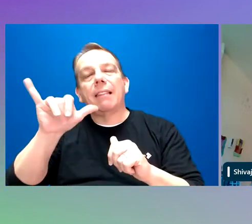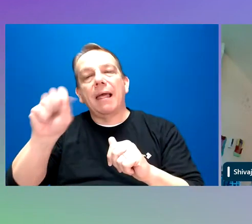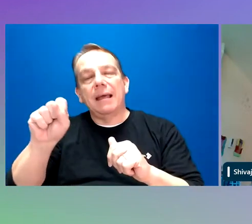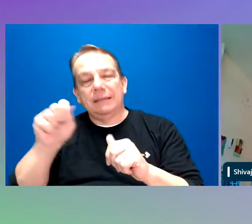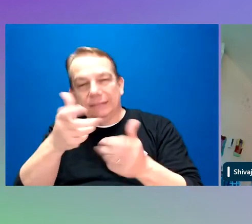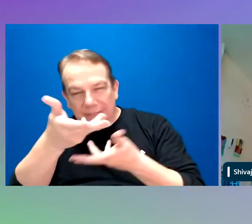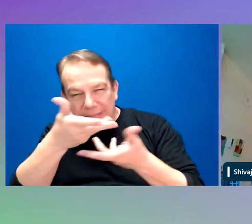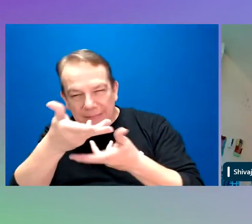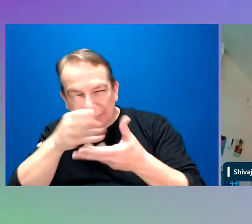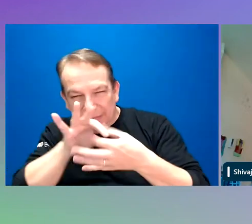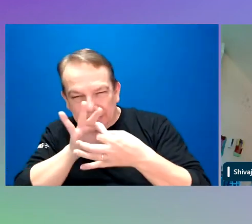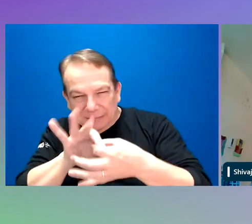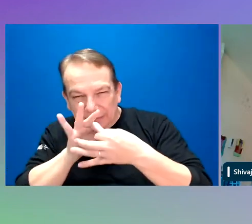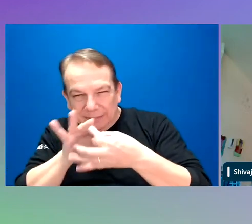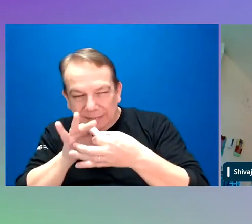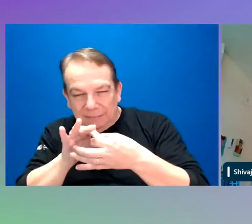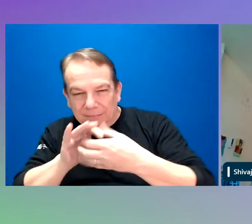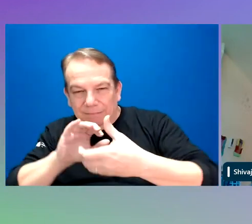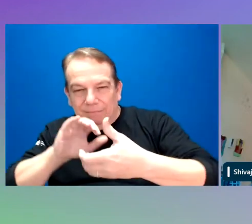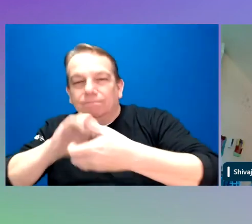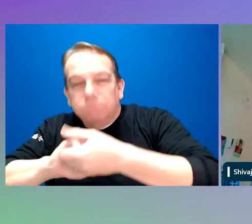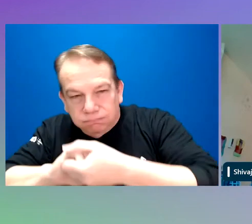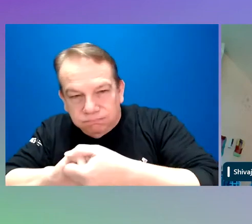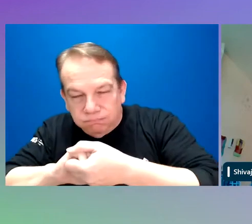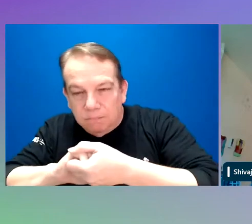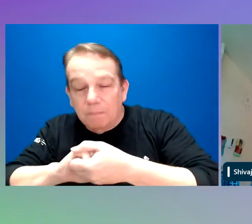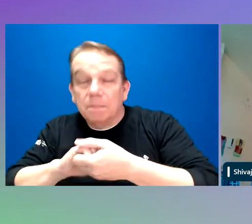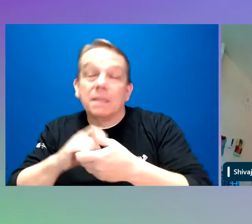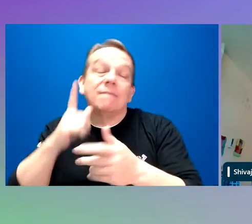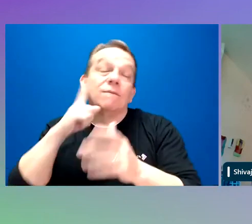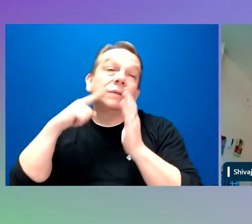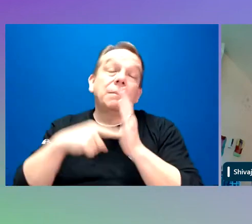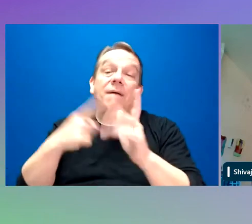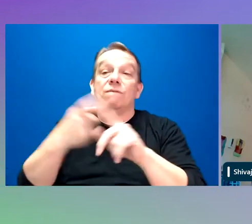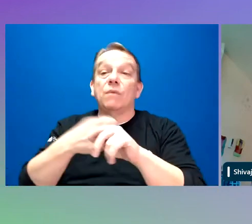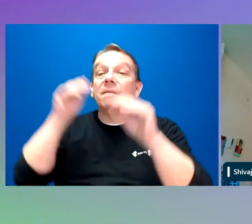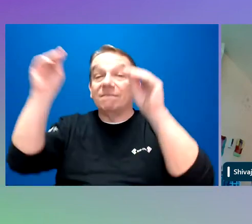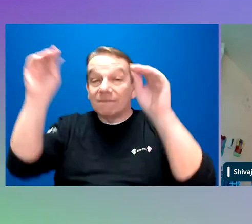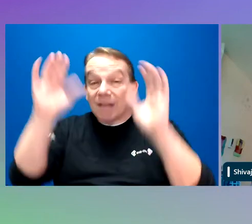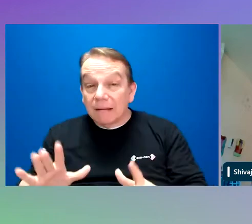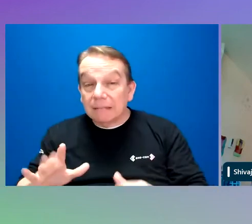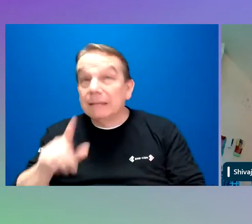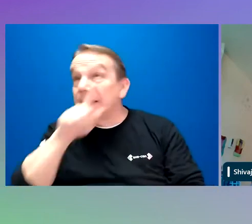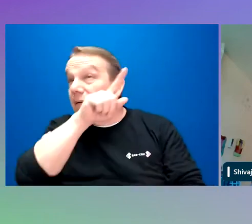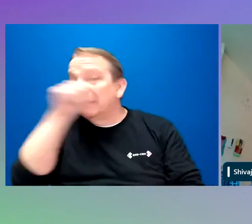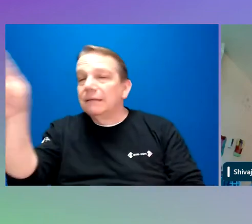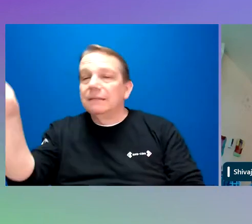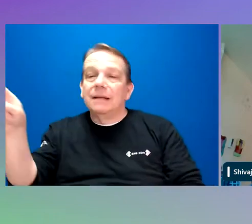space, if you could get, um, ally shift from the faculty that would be the best because they